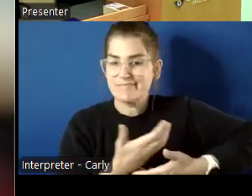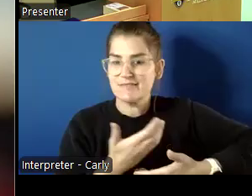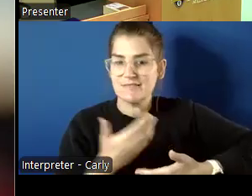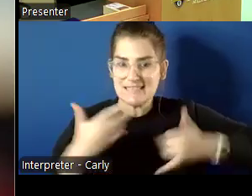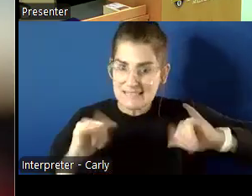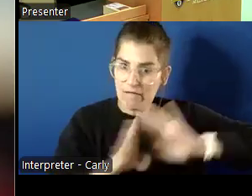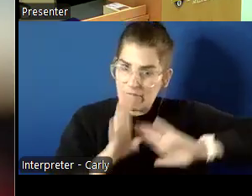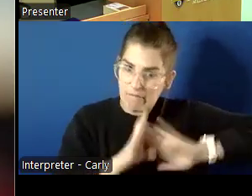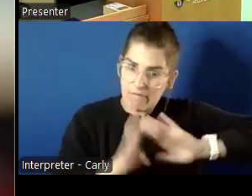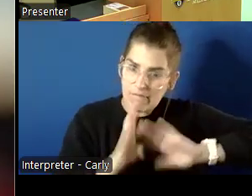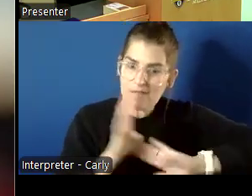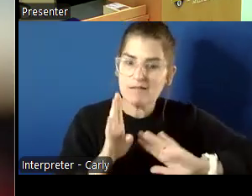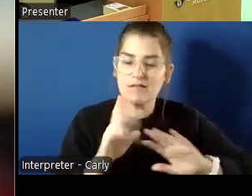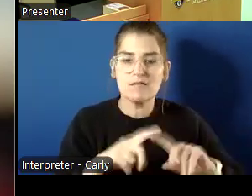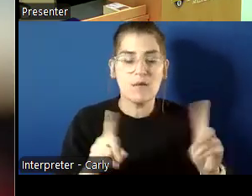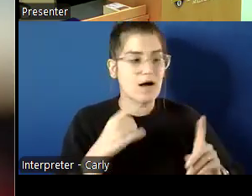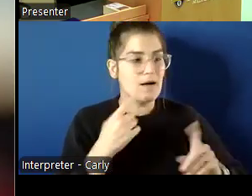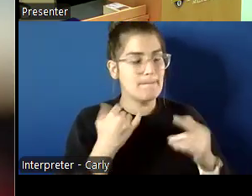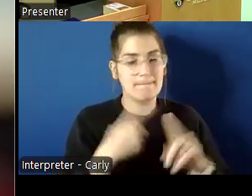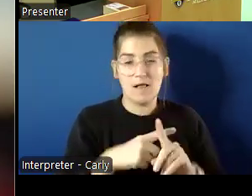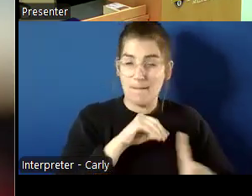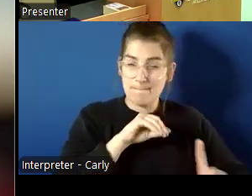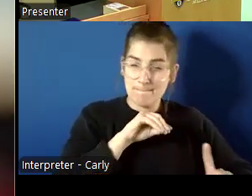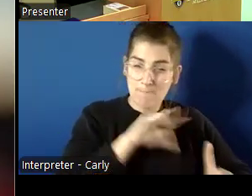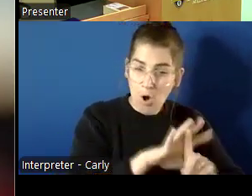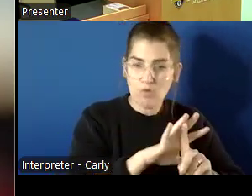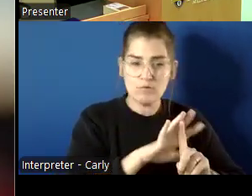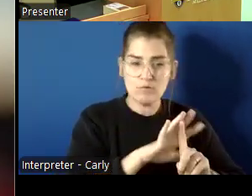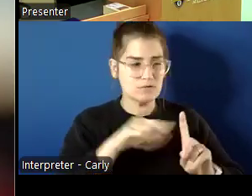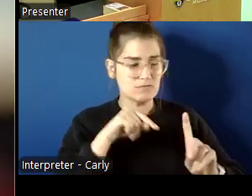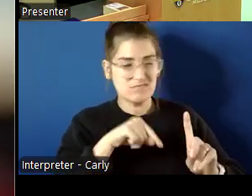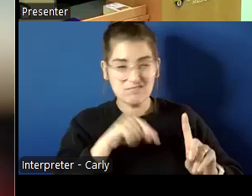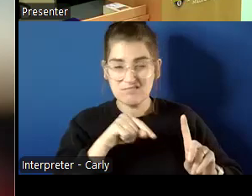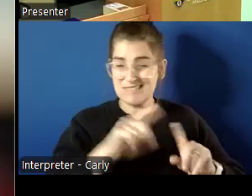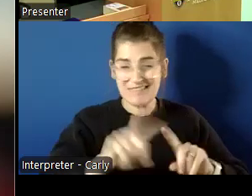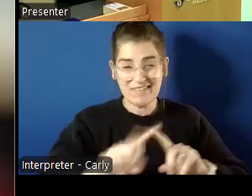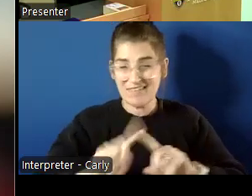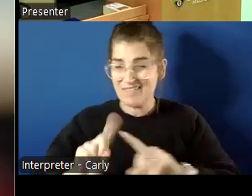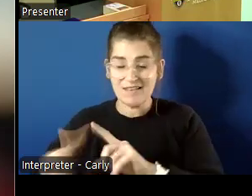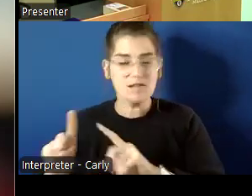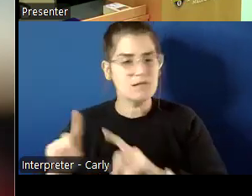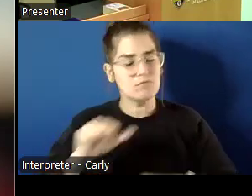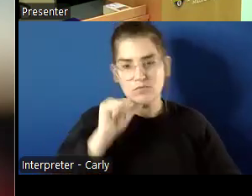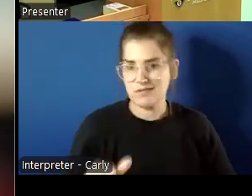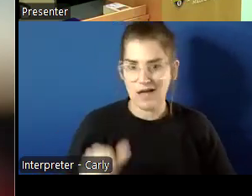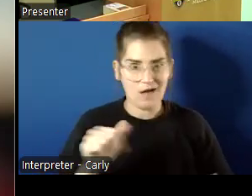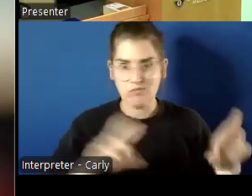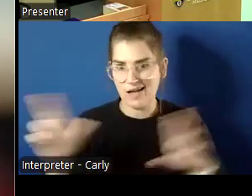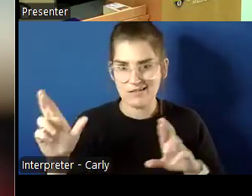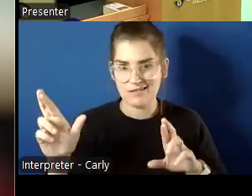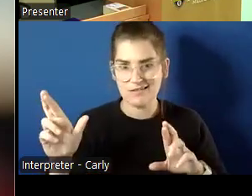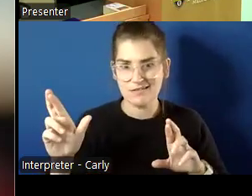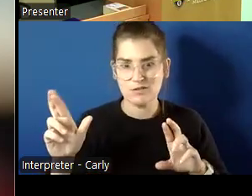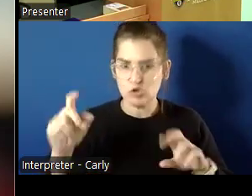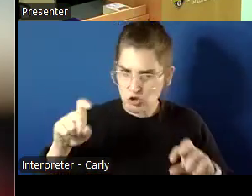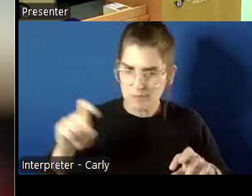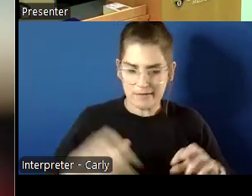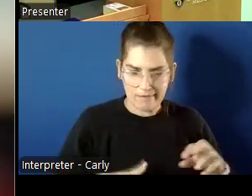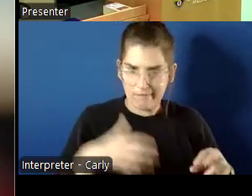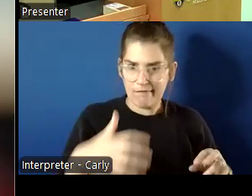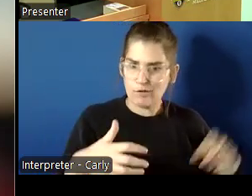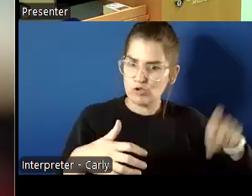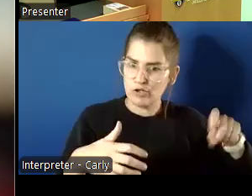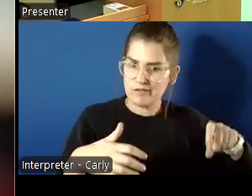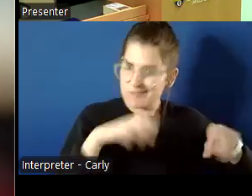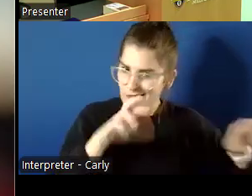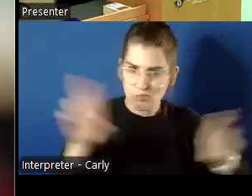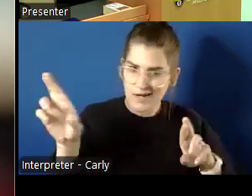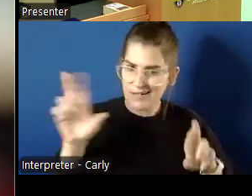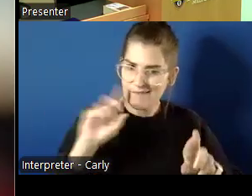also exposed to all kinds of things that is his his or her brain was not ready for.